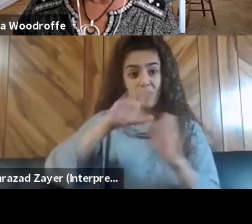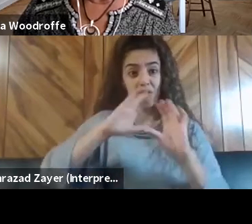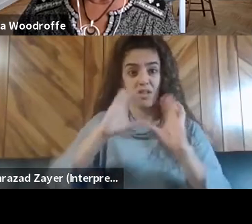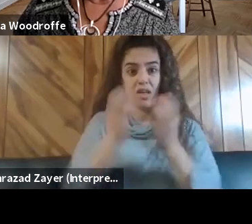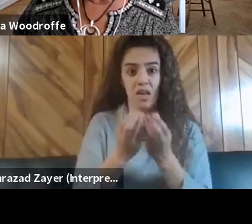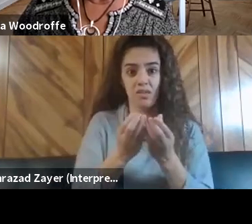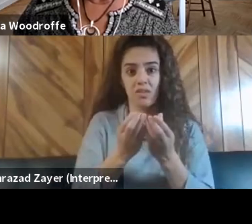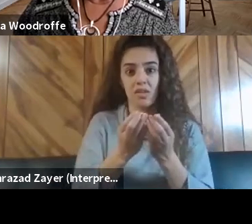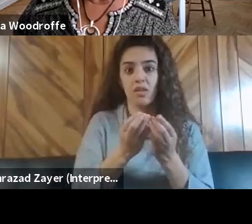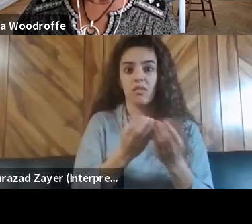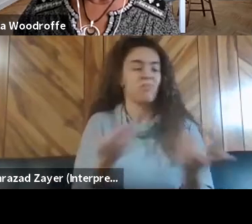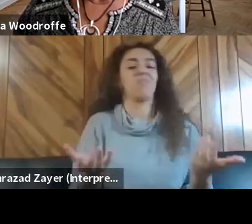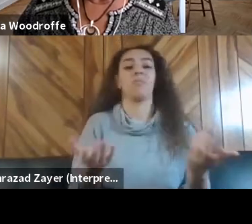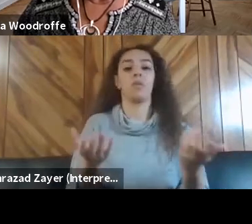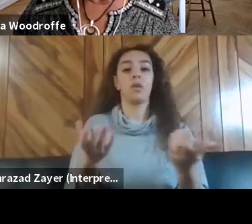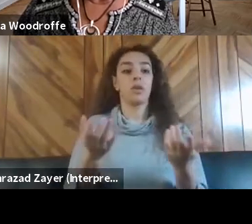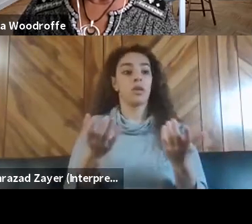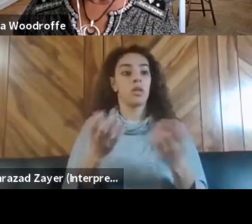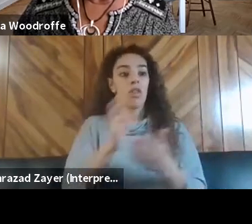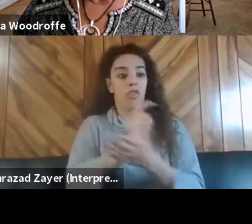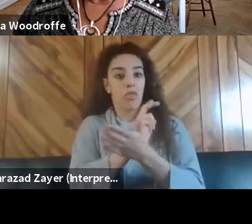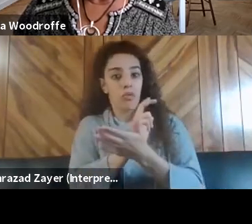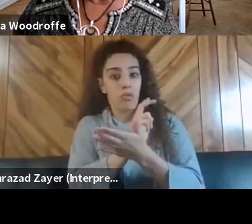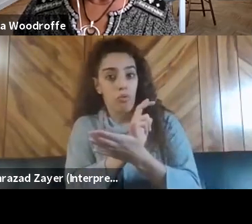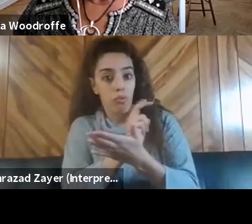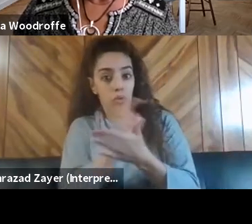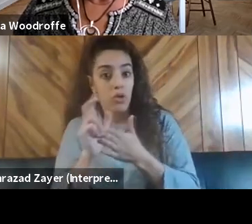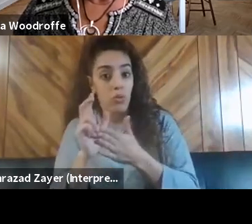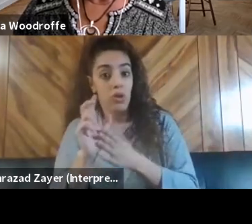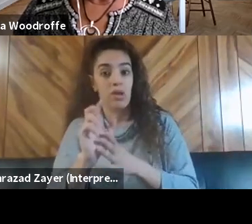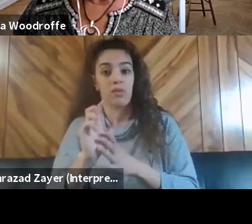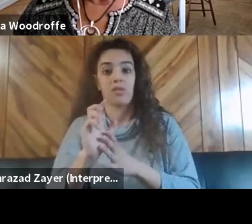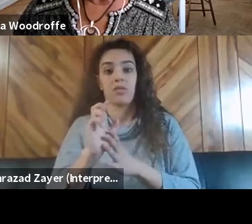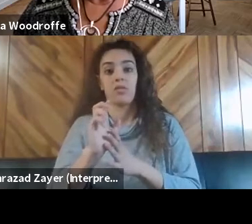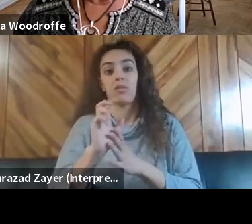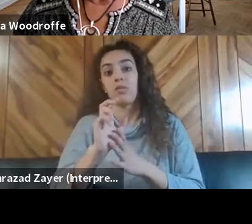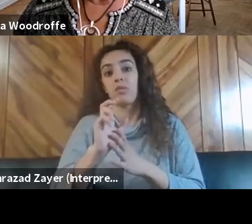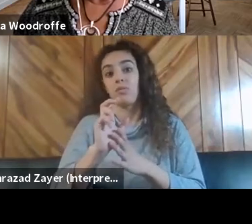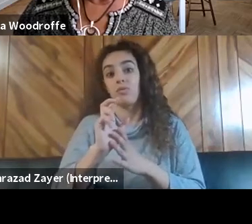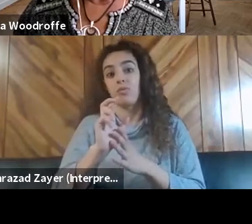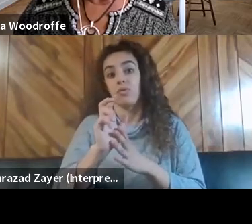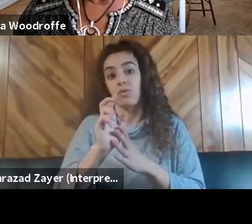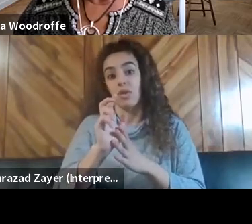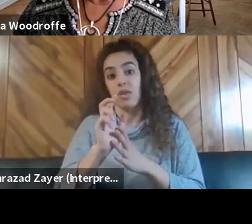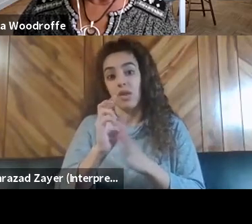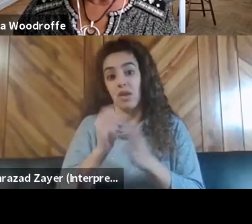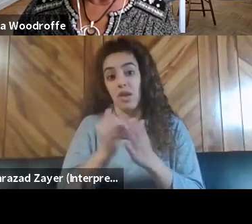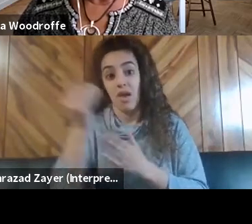the semester, they put him into that class dropped, literally just dropped in now into this new class.